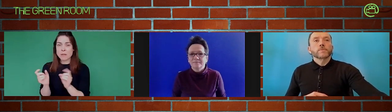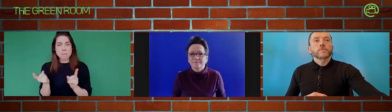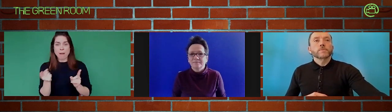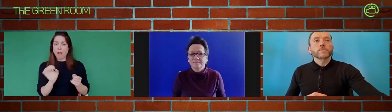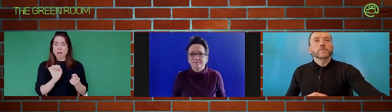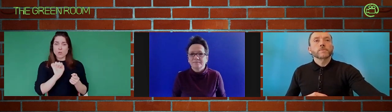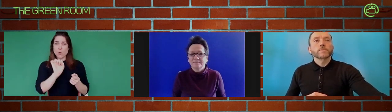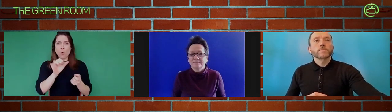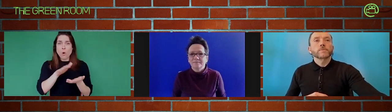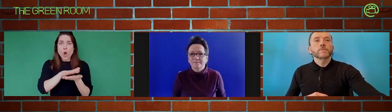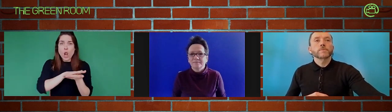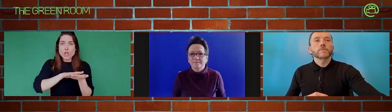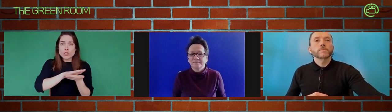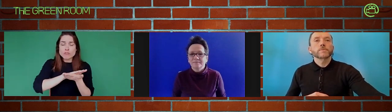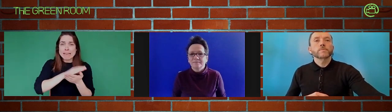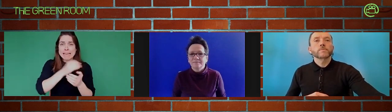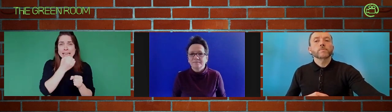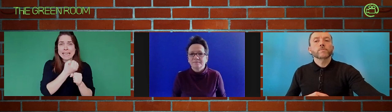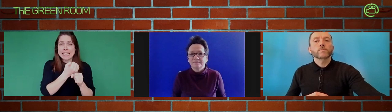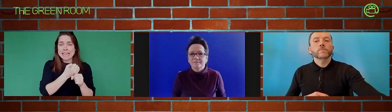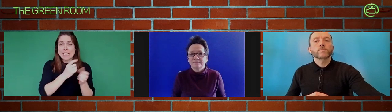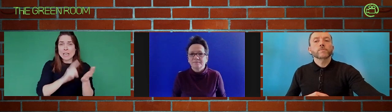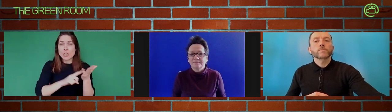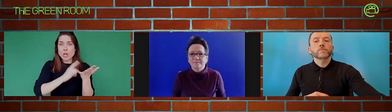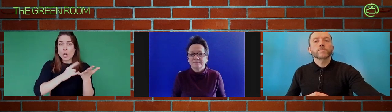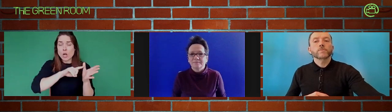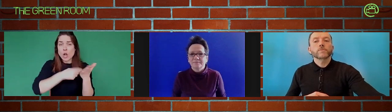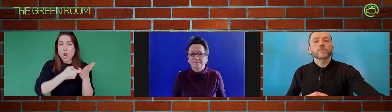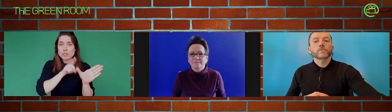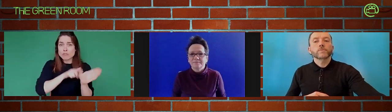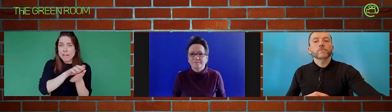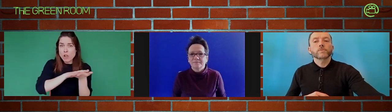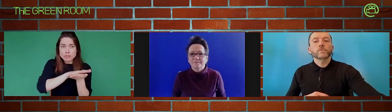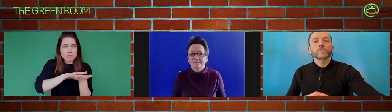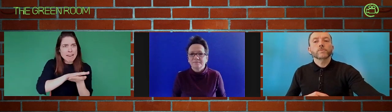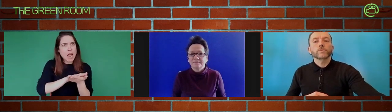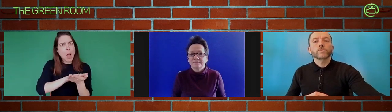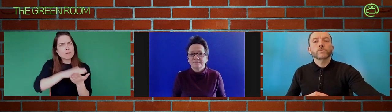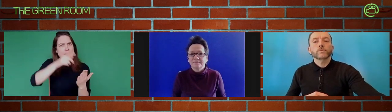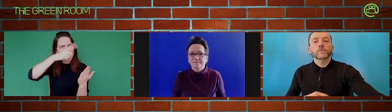when I saw it and was looking through I was like 'this is brilliant this is such a useful tool.'